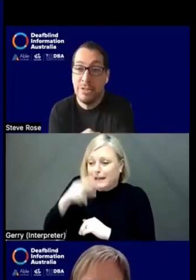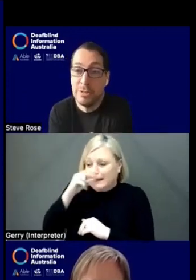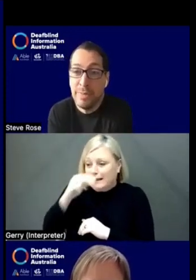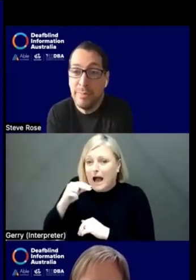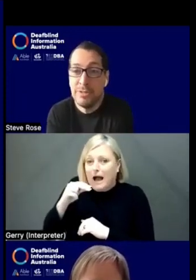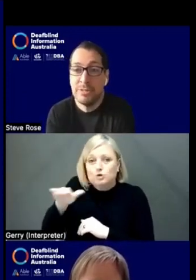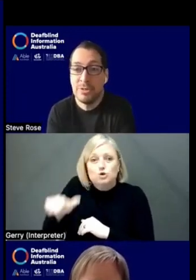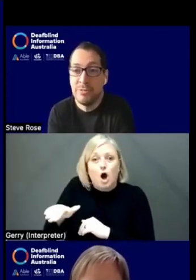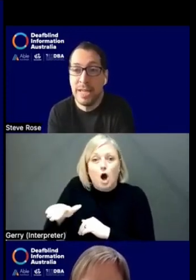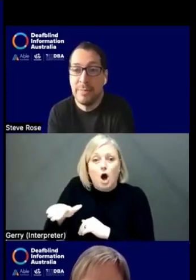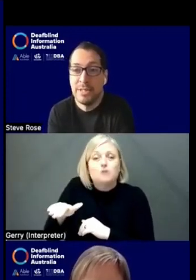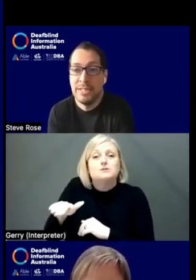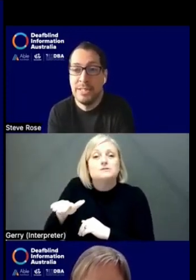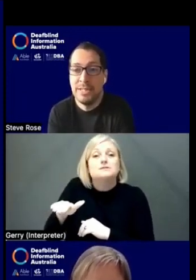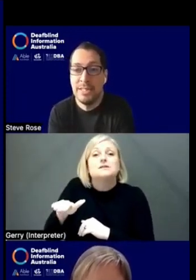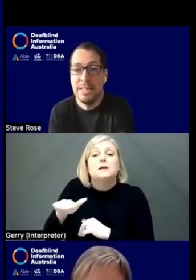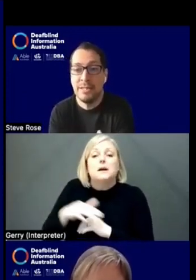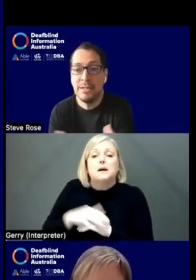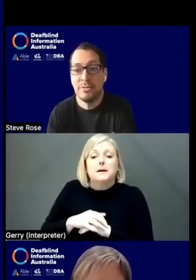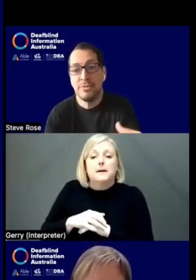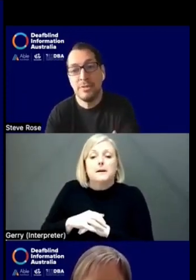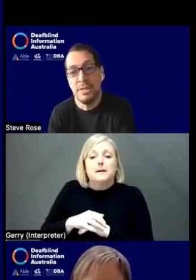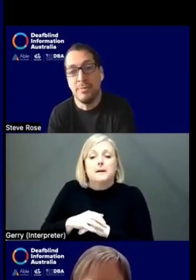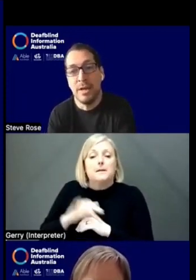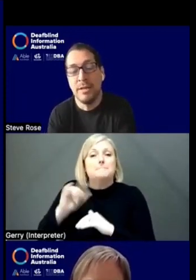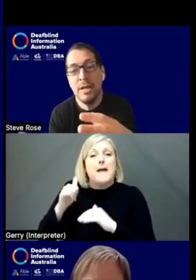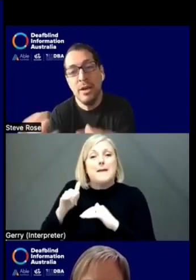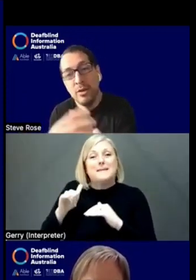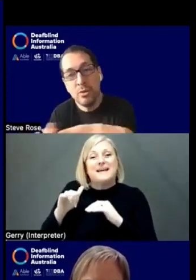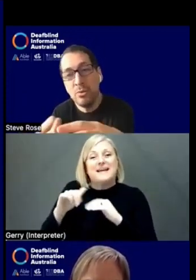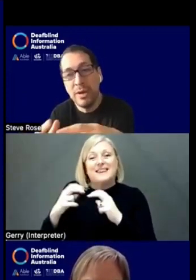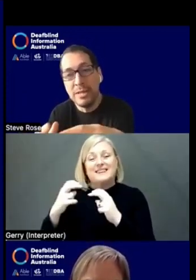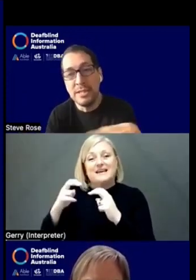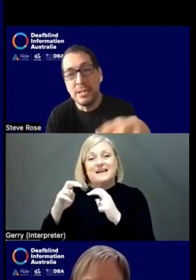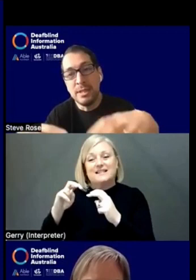you can maybe do some sort of encapsulated seating, that you're sort of sitting behind, not always ideal